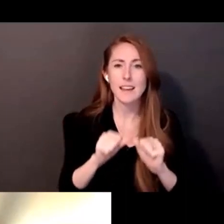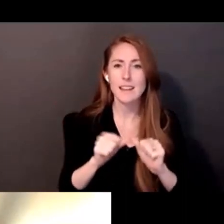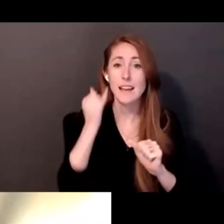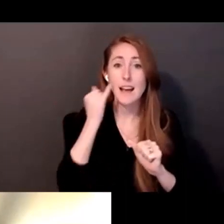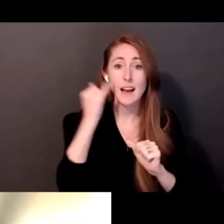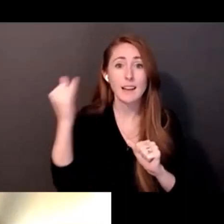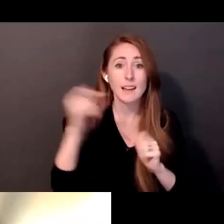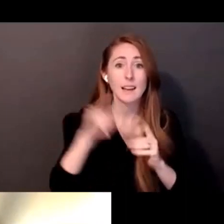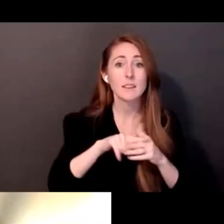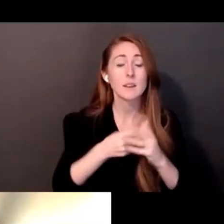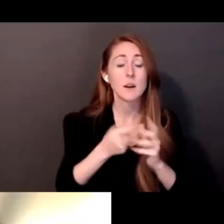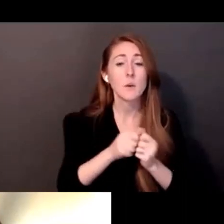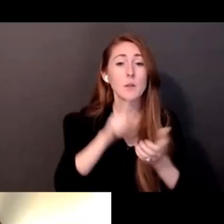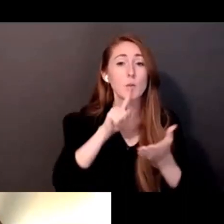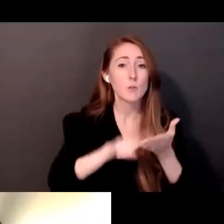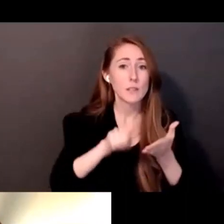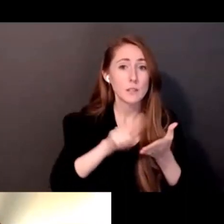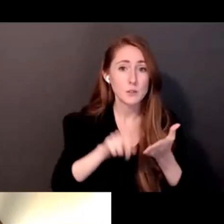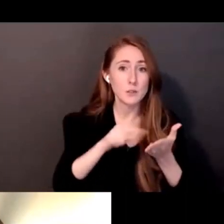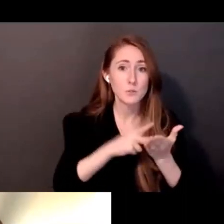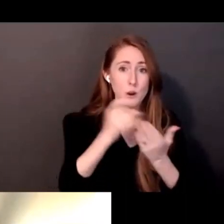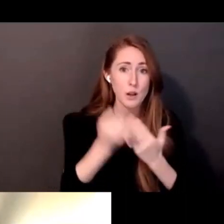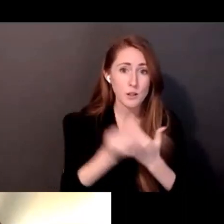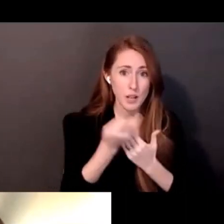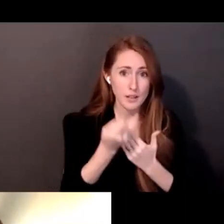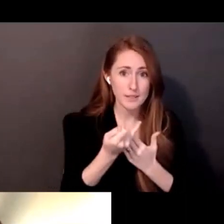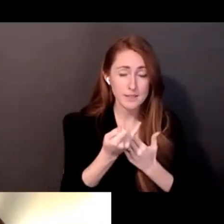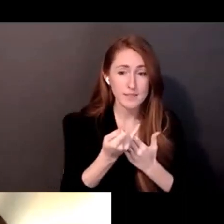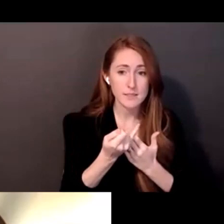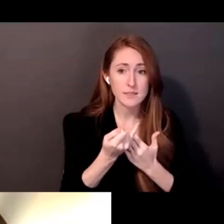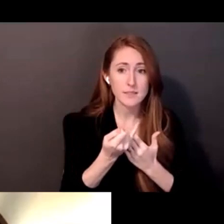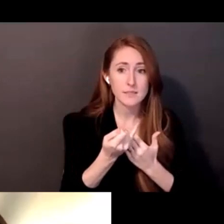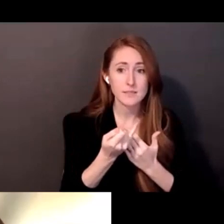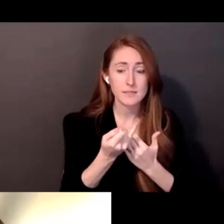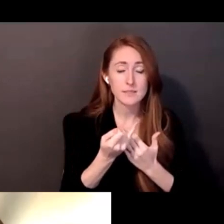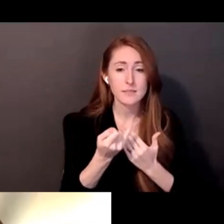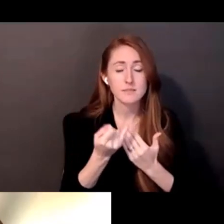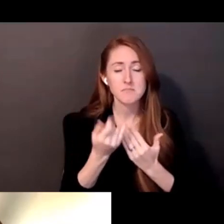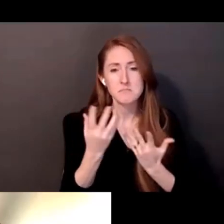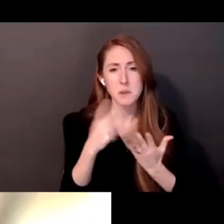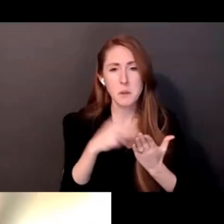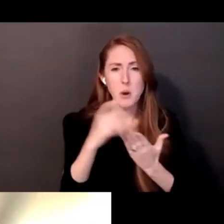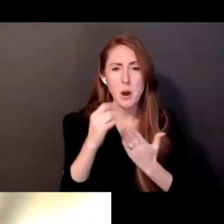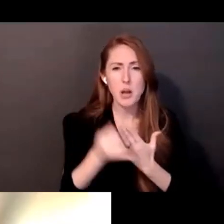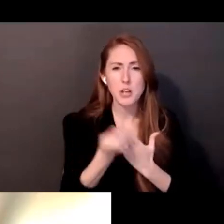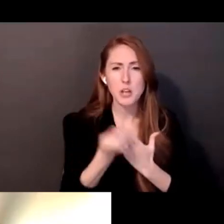Now, the project will be a community project that